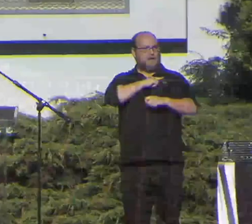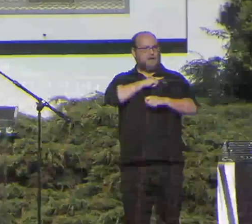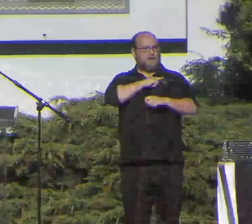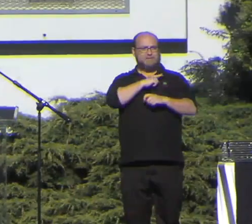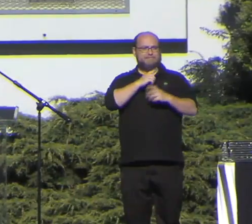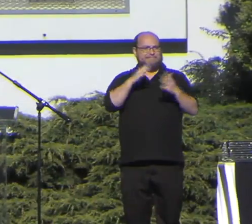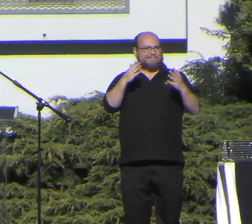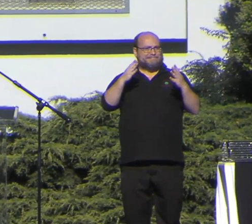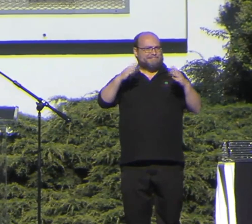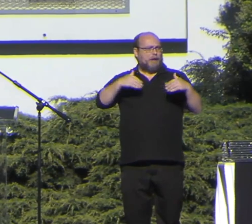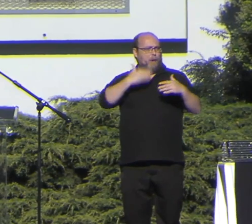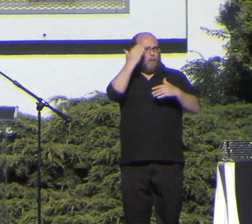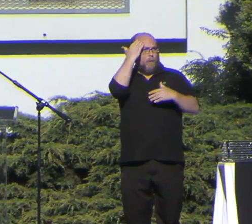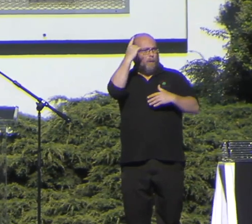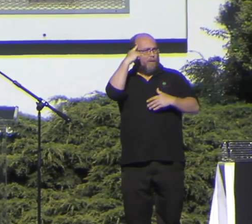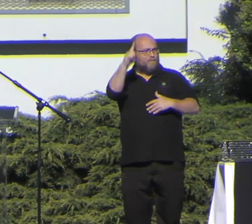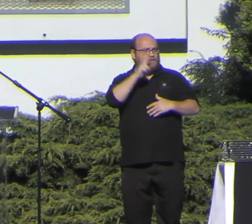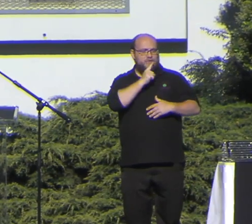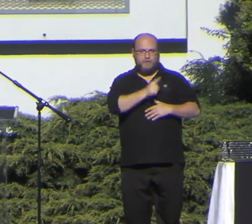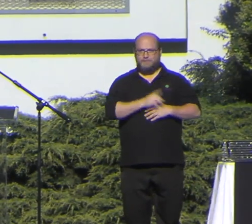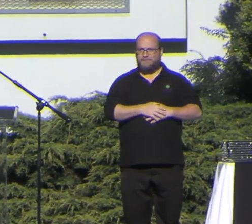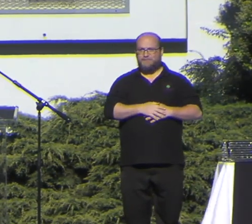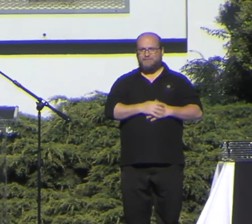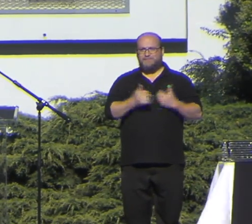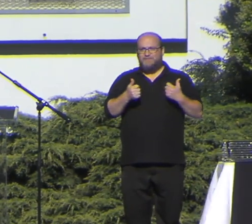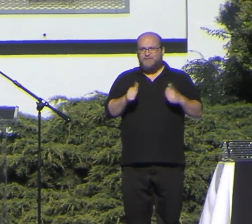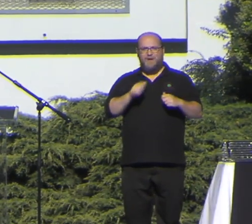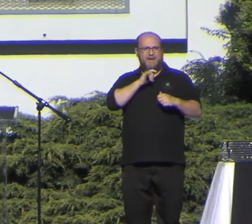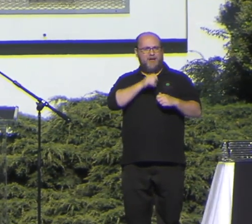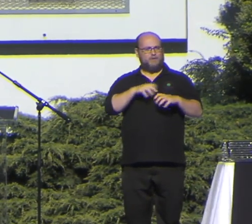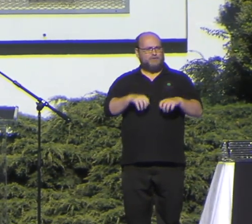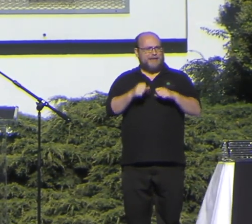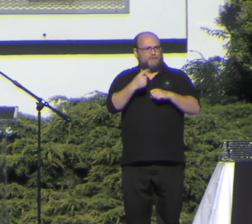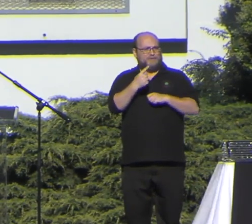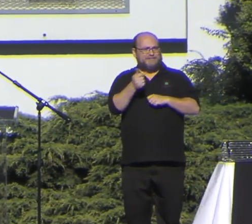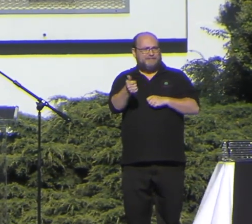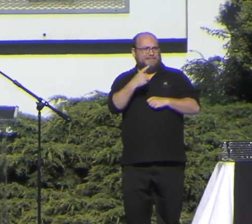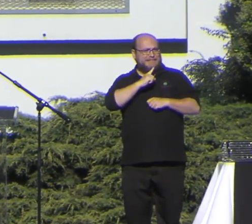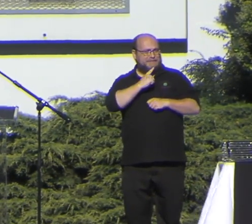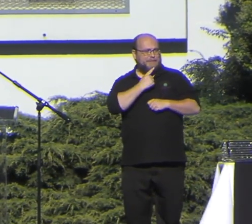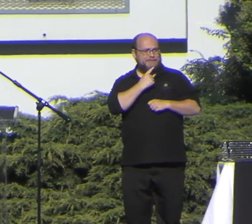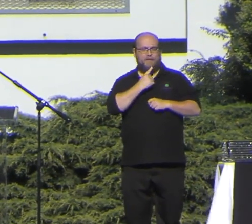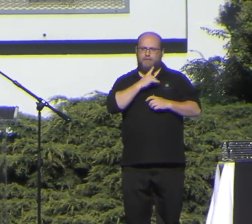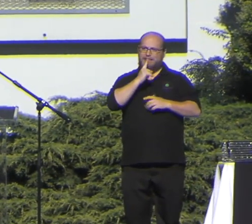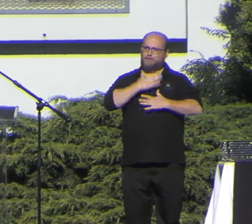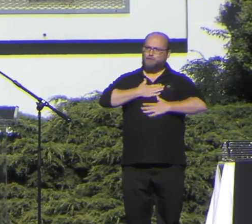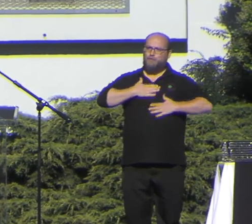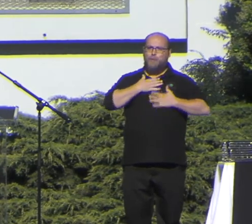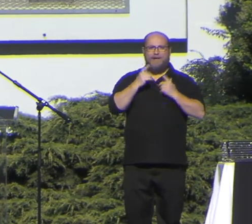In the end try not to take yourself too seriously in these next few steps and enjoy the gift of learning. Thank you.